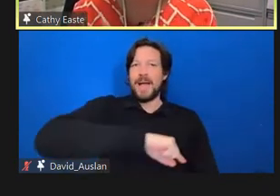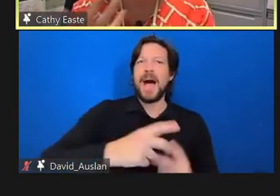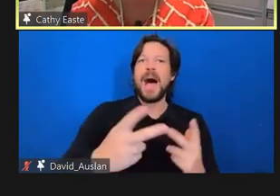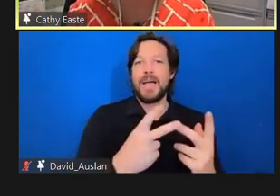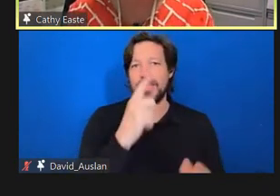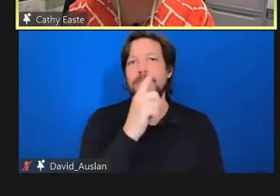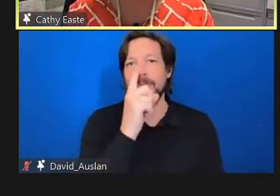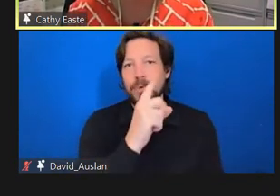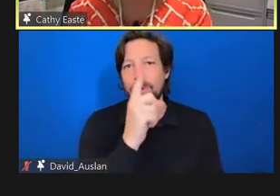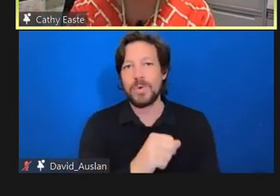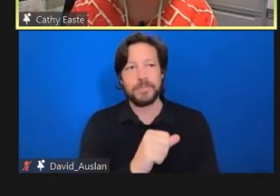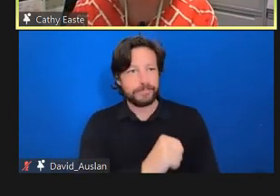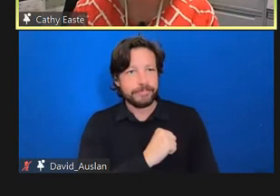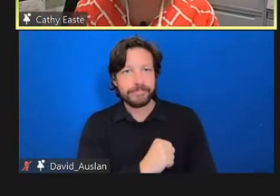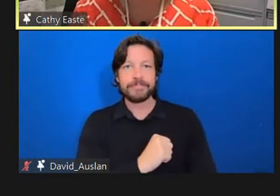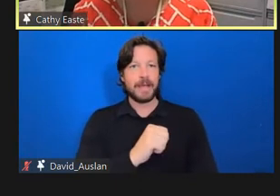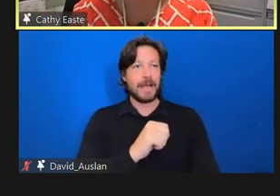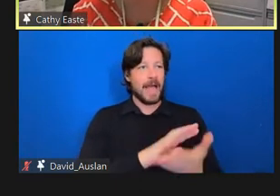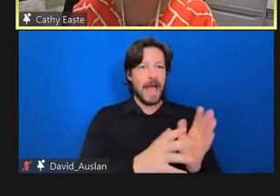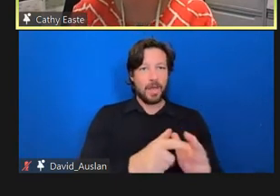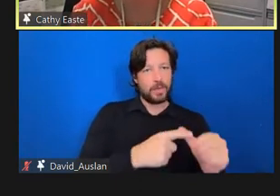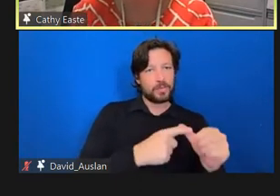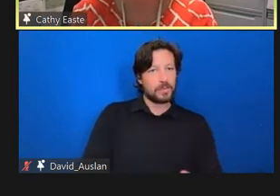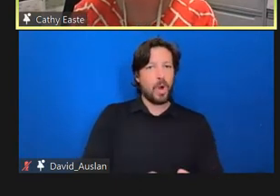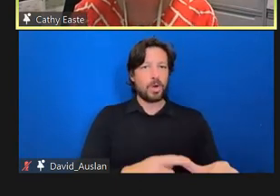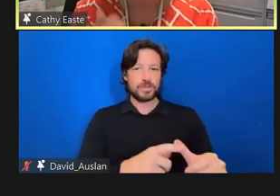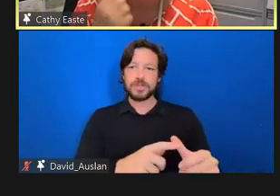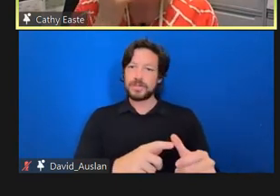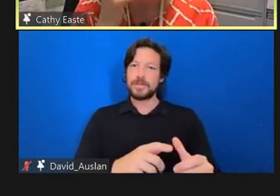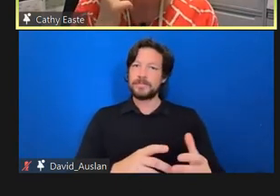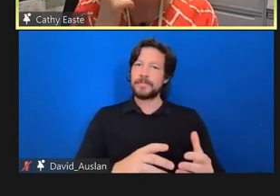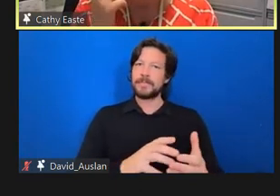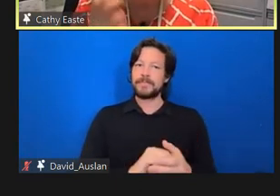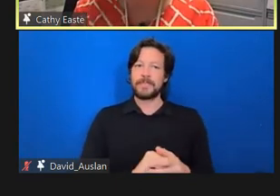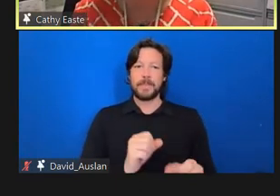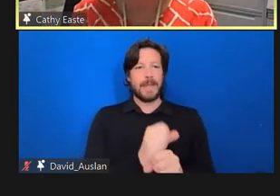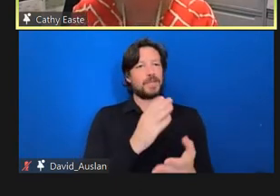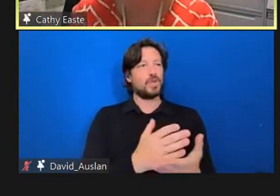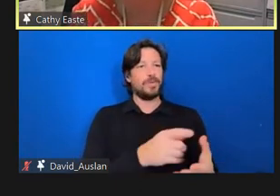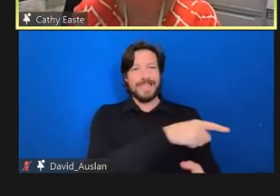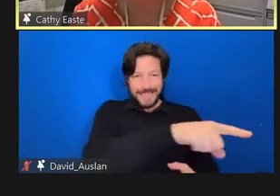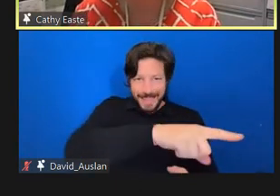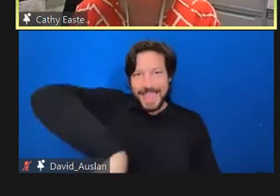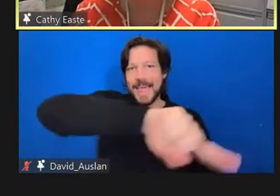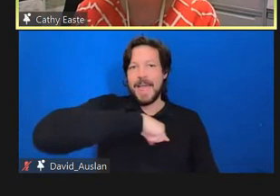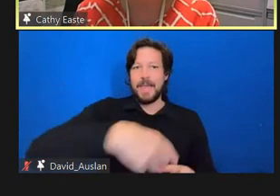and their responding to all individuals to be inclusive. In a day, I'll have four or more